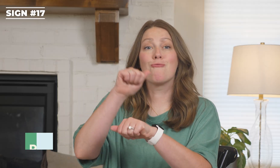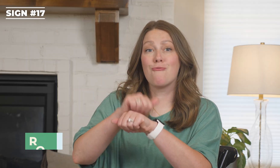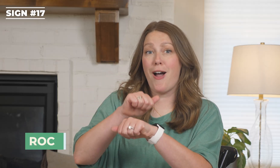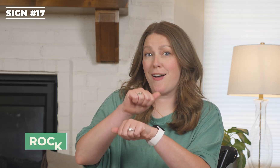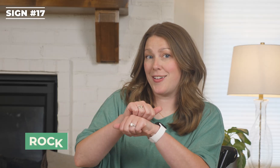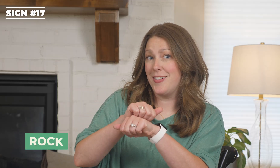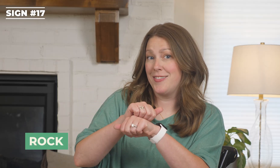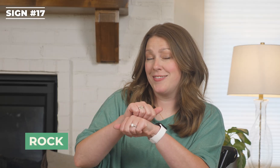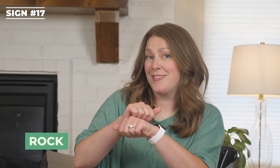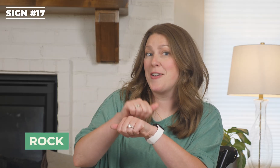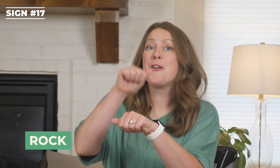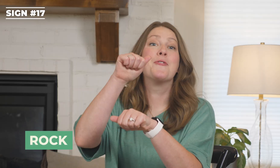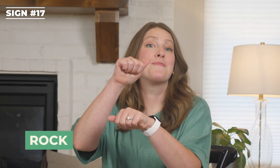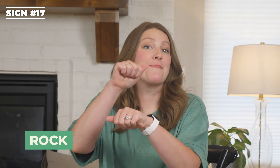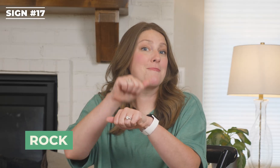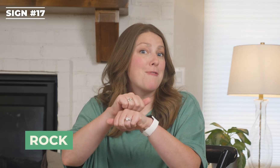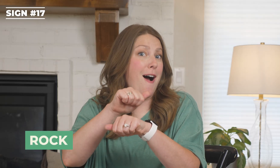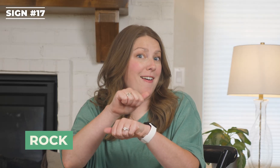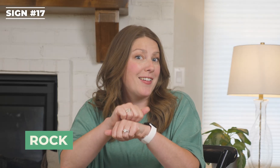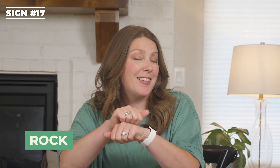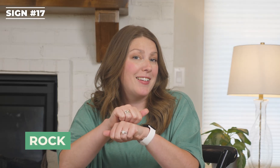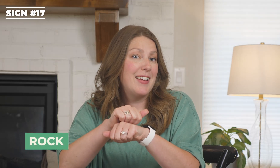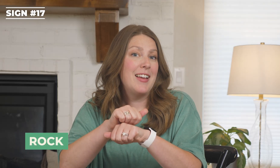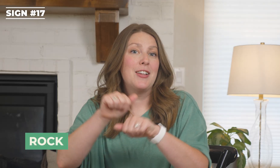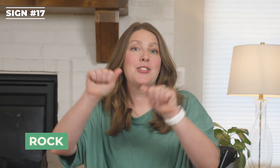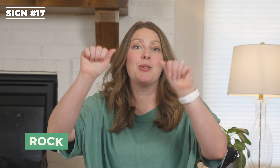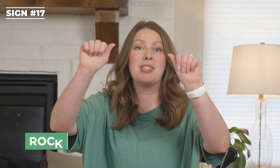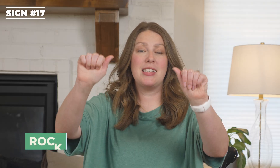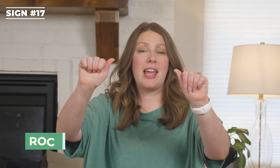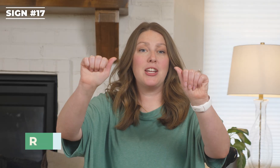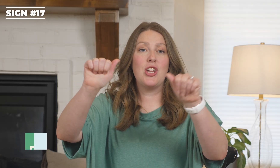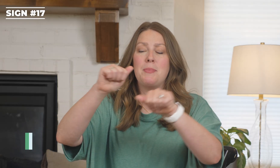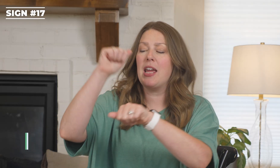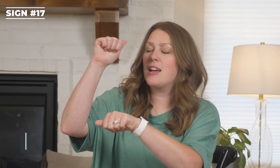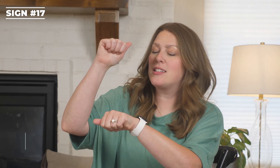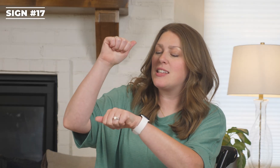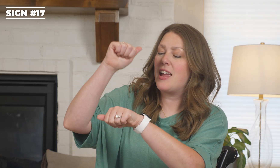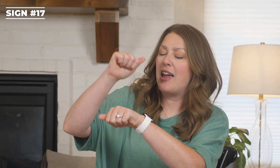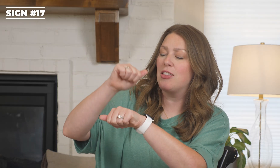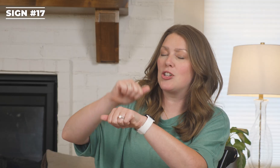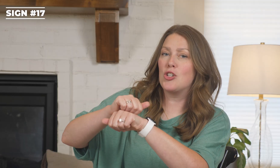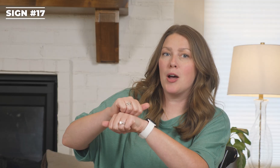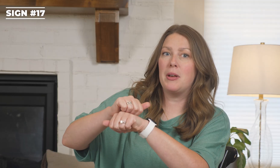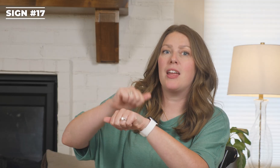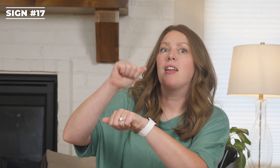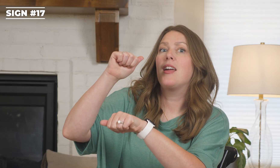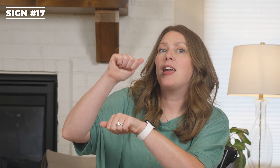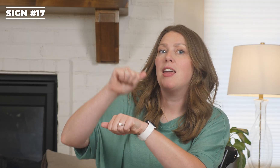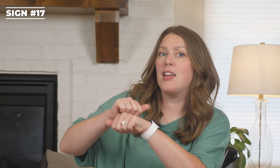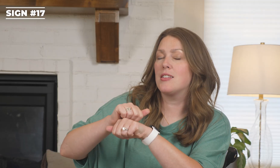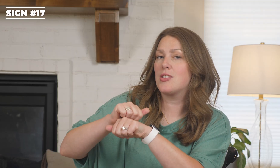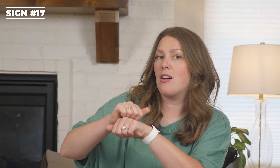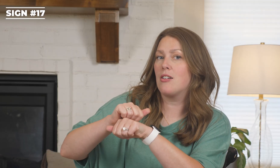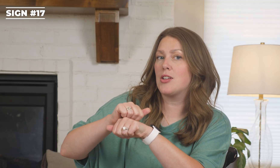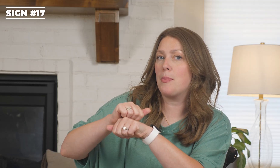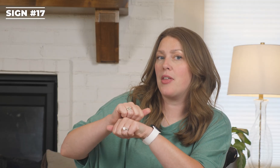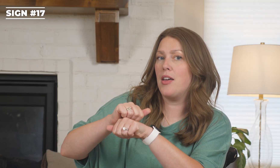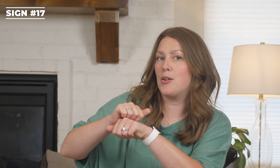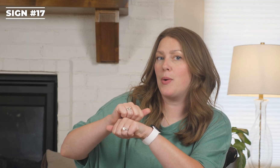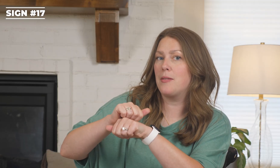Rock. So it's these eight shaped hands and the dominant hits on top of the other one.